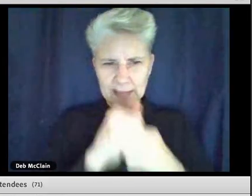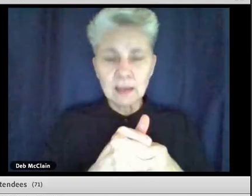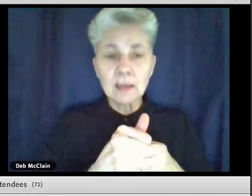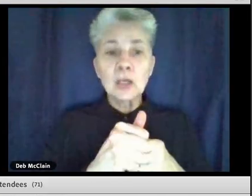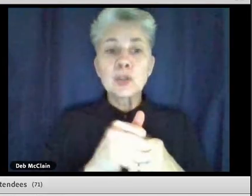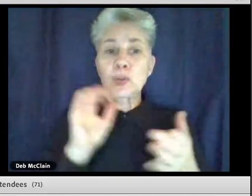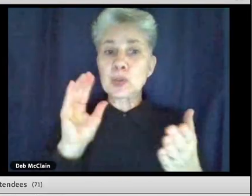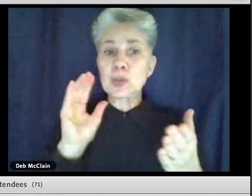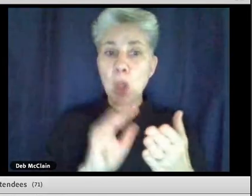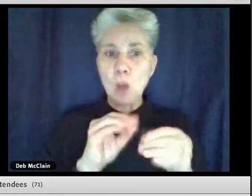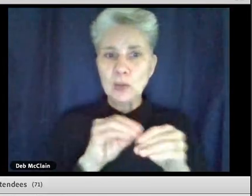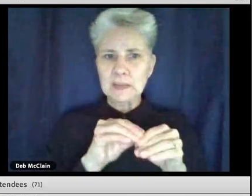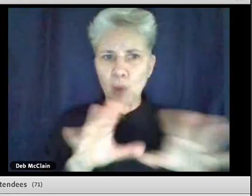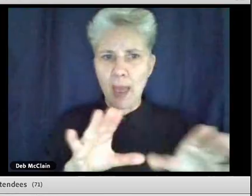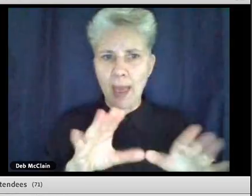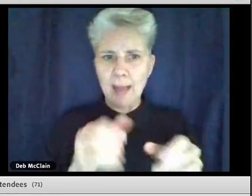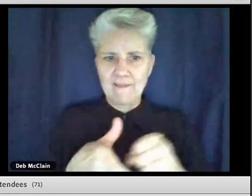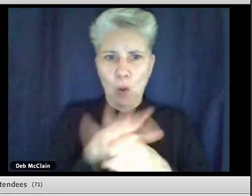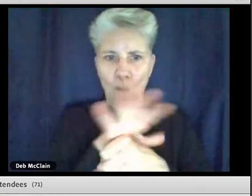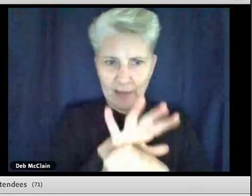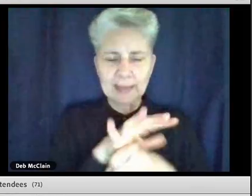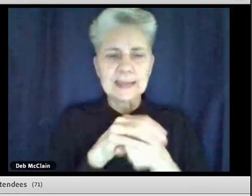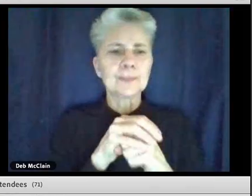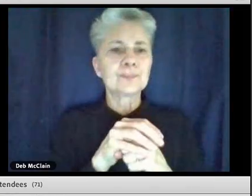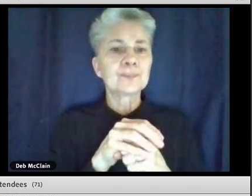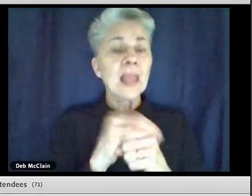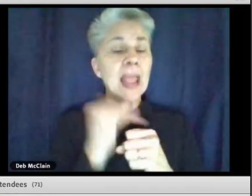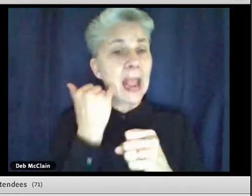So what it means is, if you do protective measures,